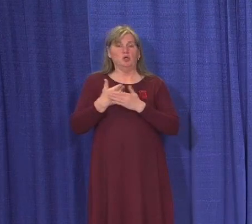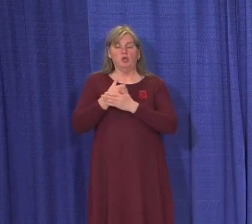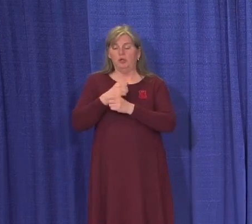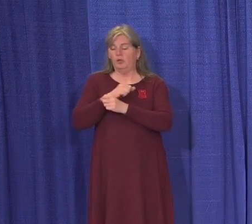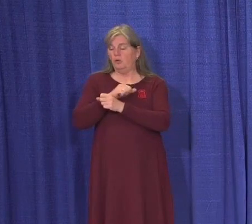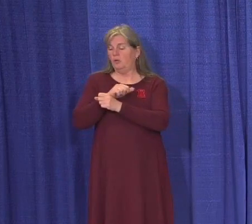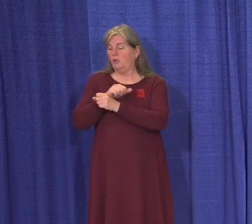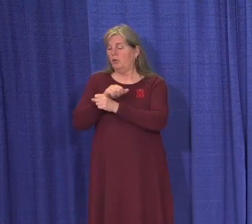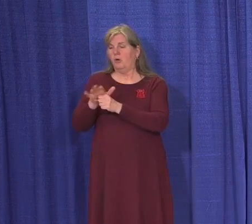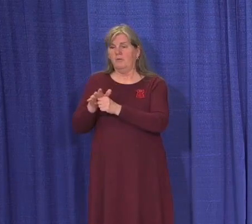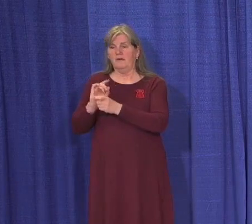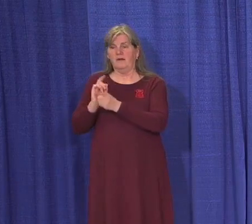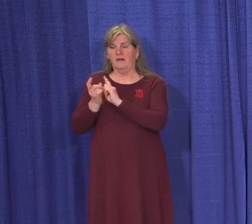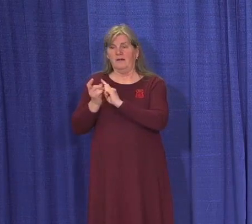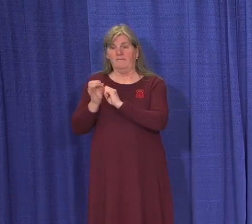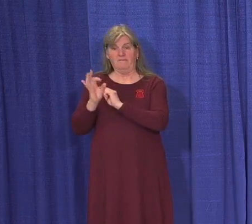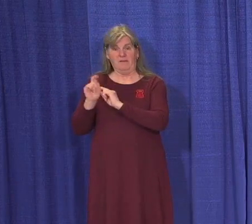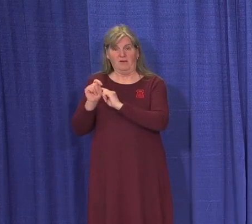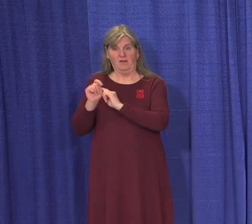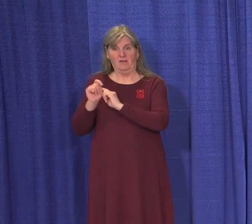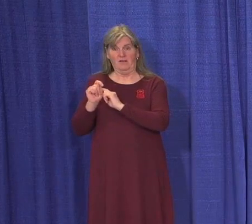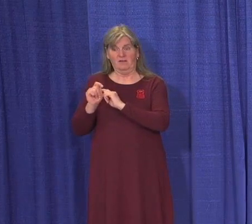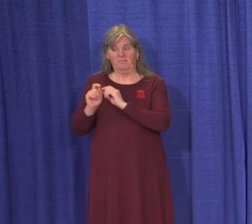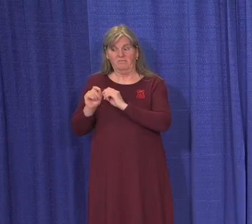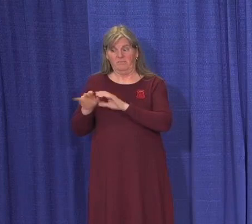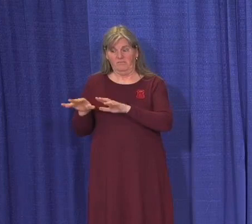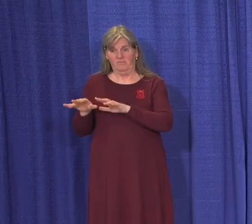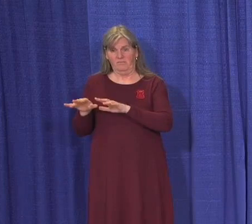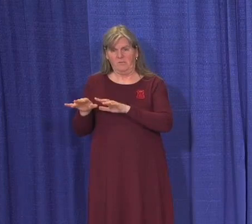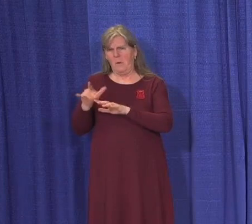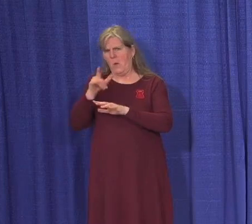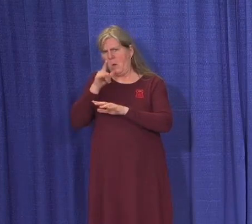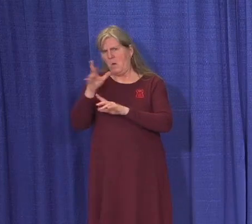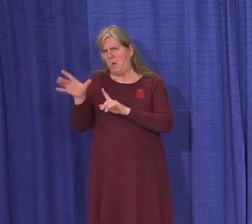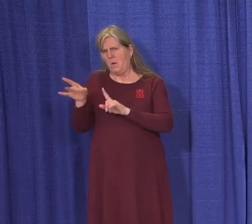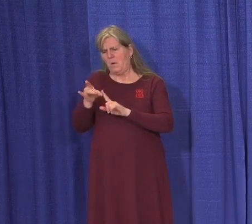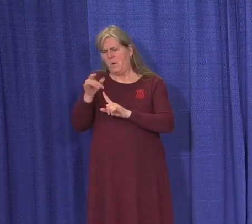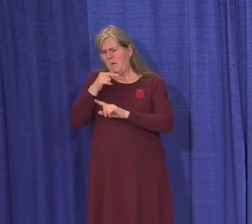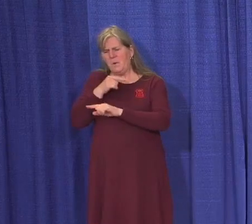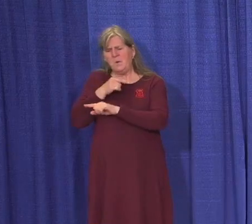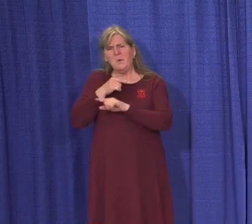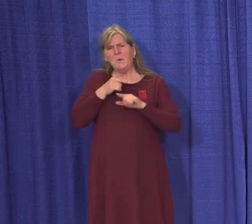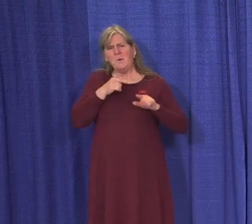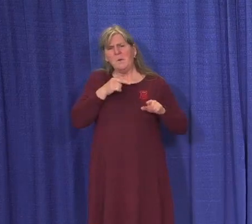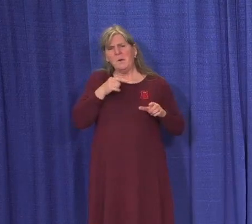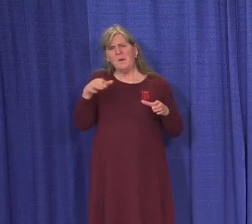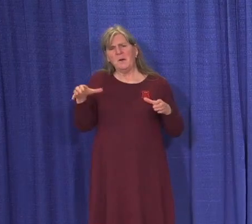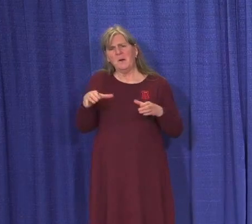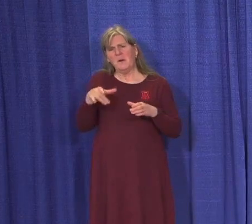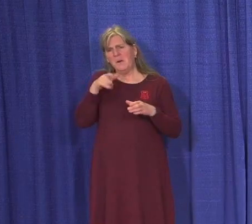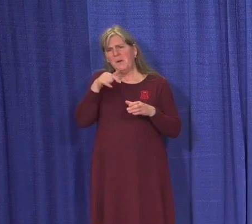seeing surges in COVID activity